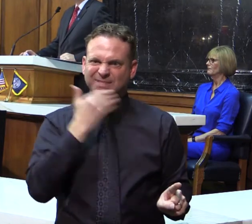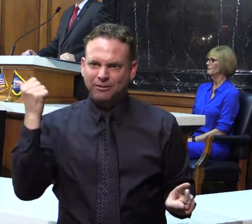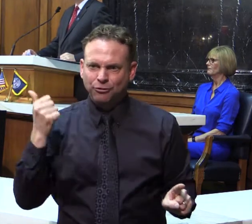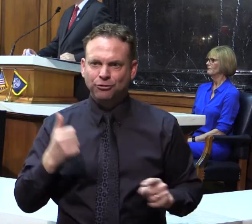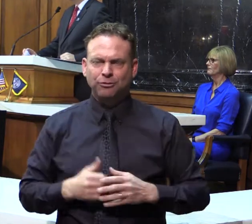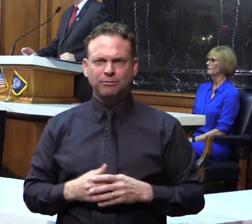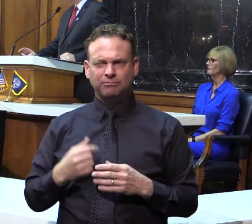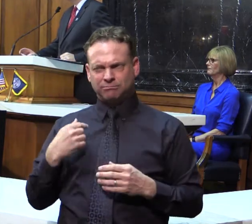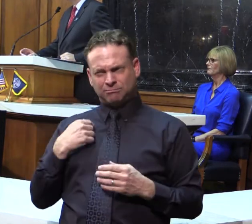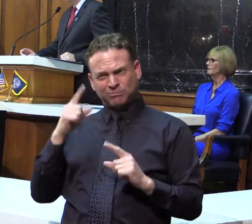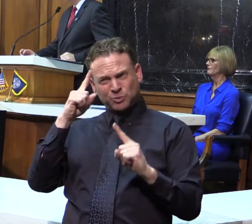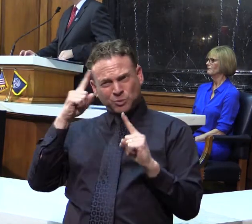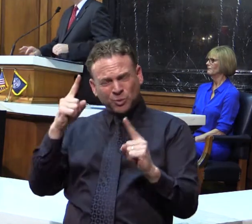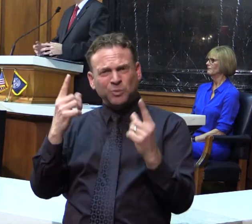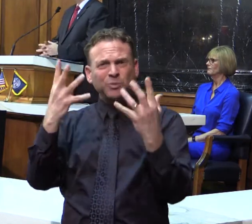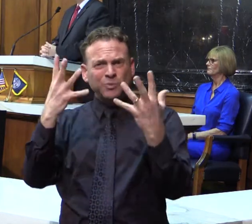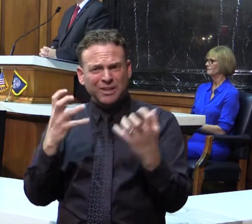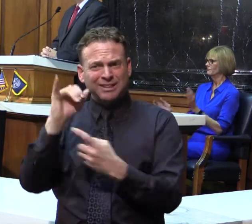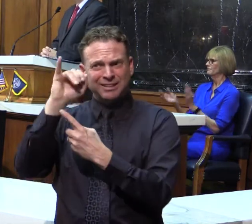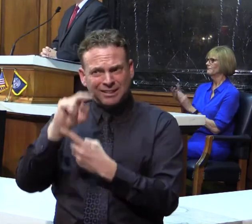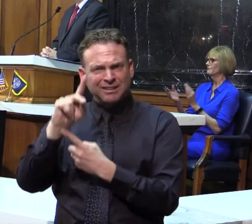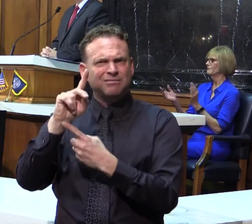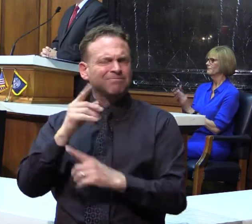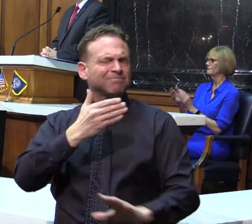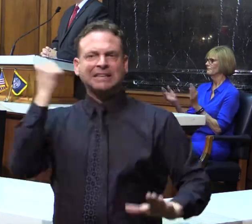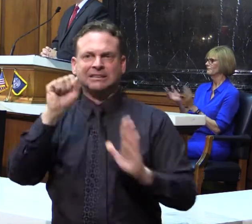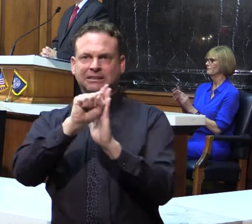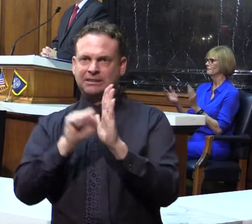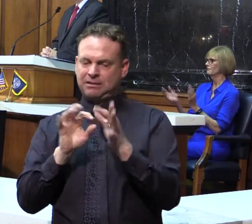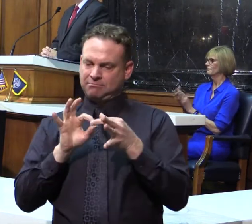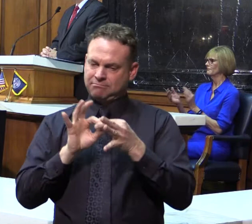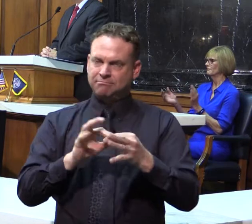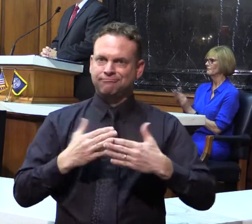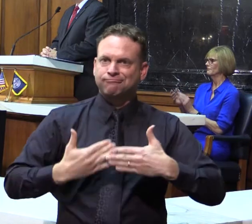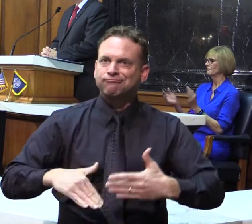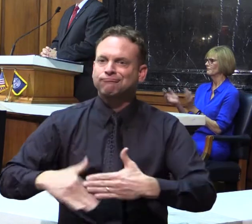rates by 2024.